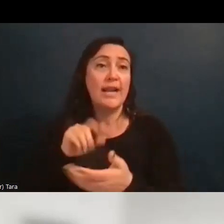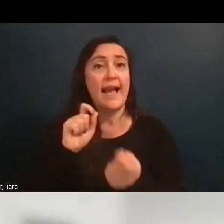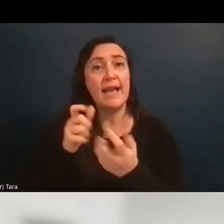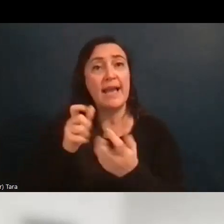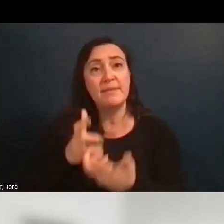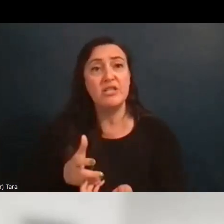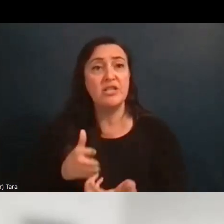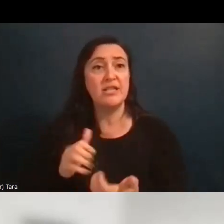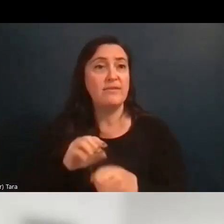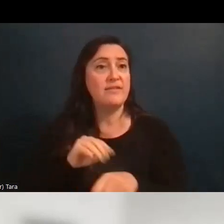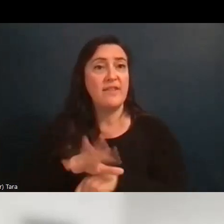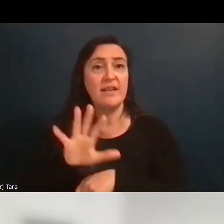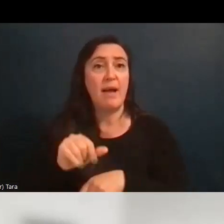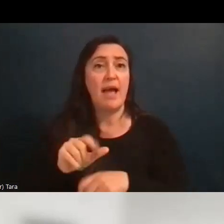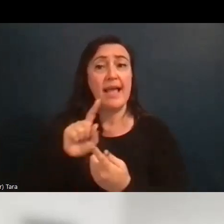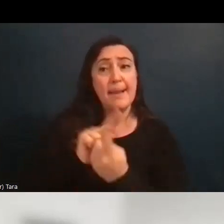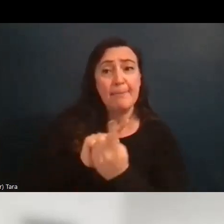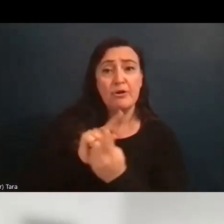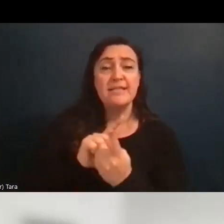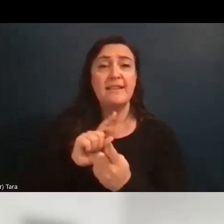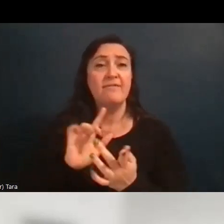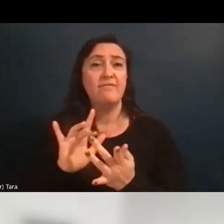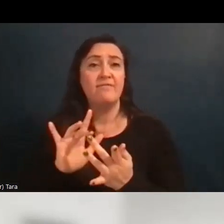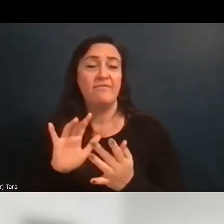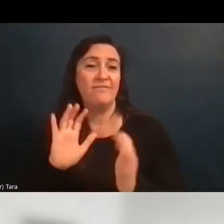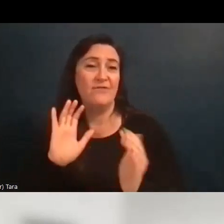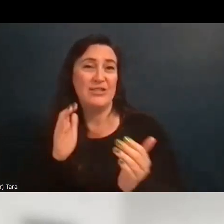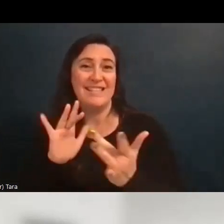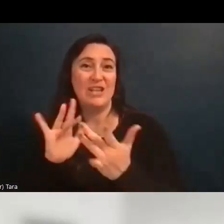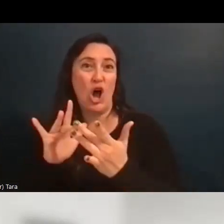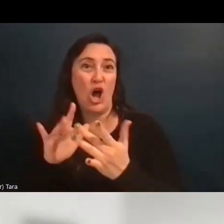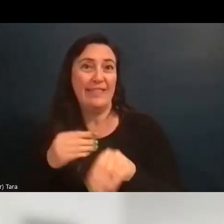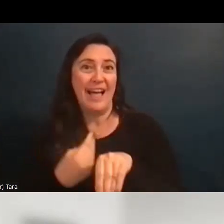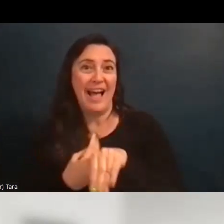person versus online. Kind of a suite of questions about the